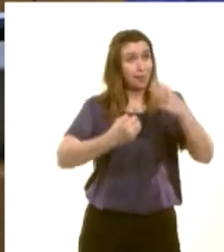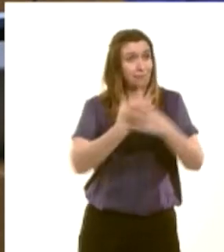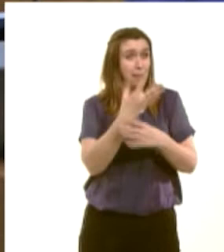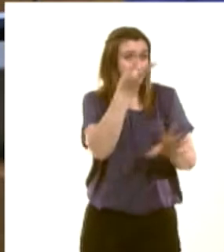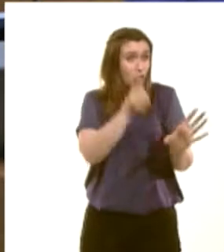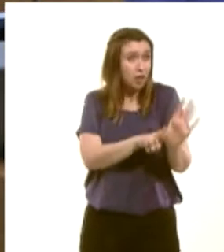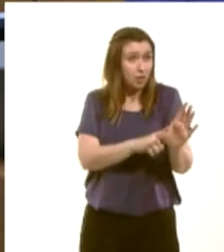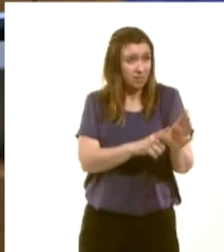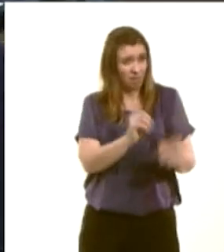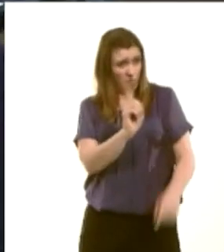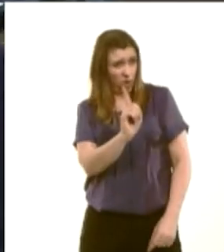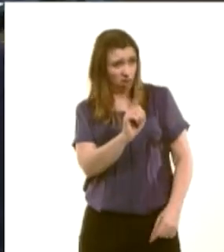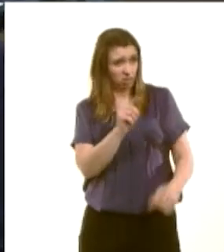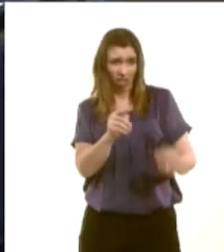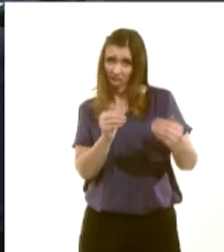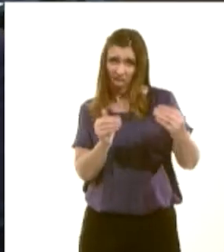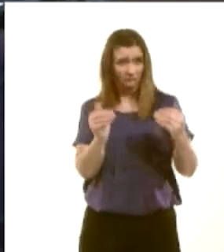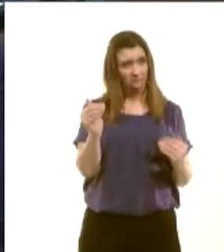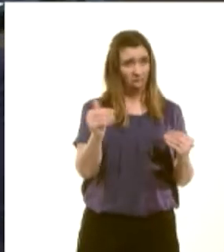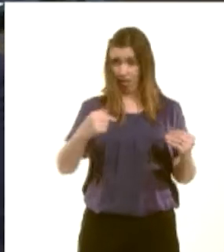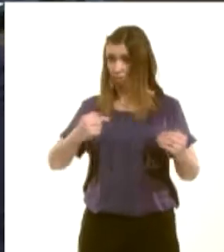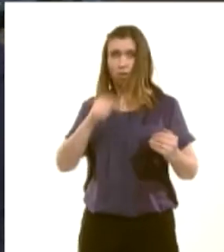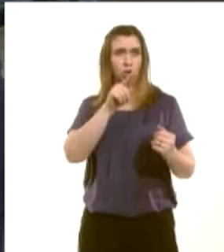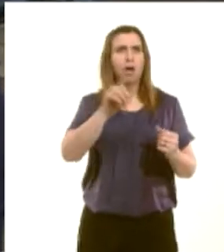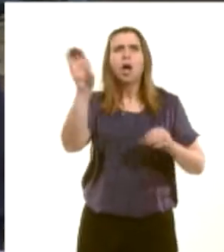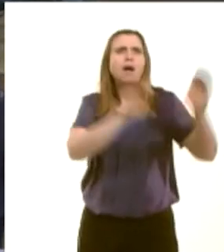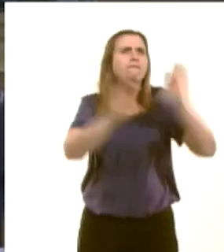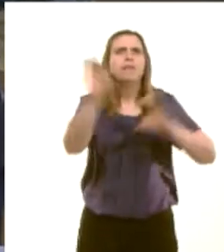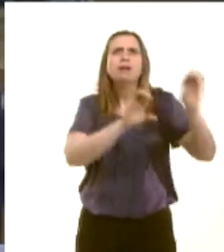that being done, we did not see that level of investment coming into Wales, we did not